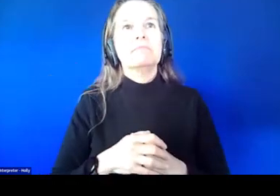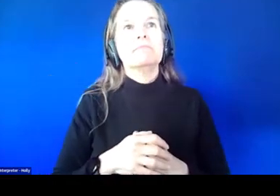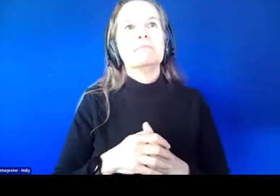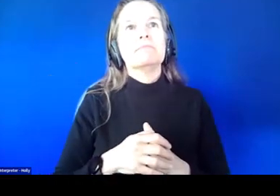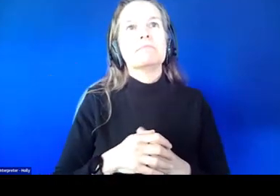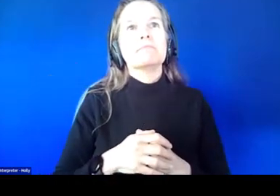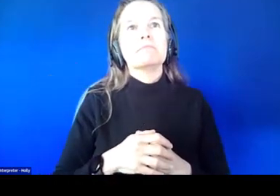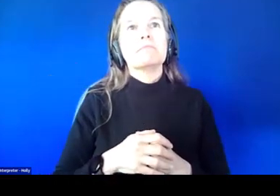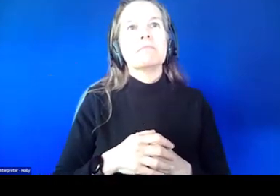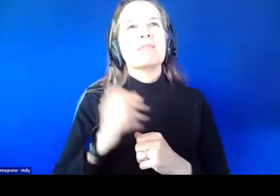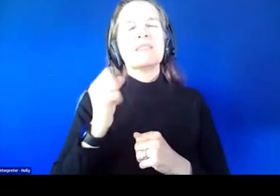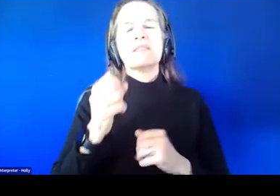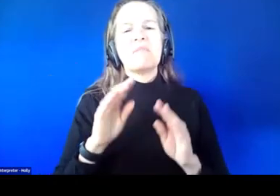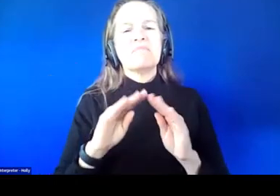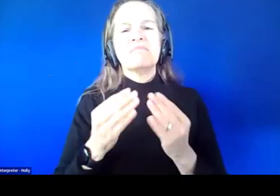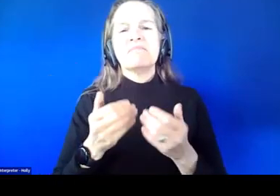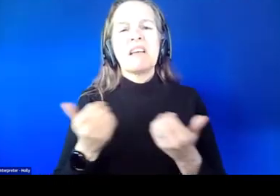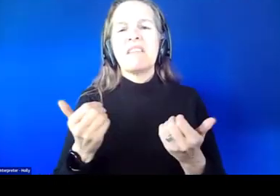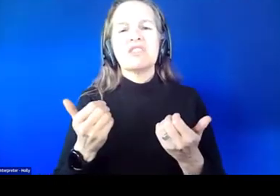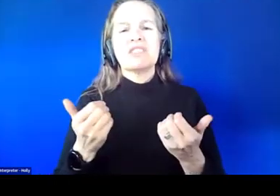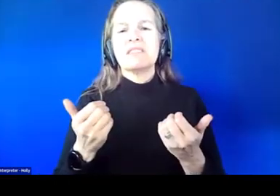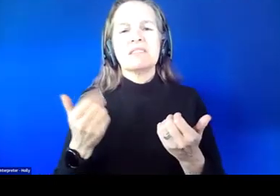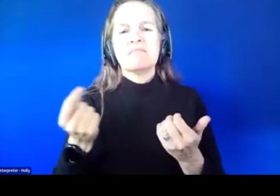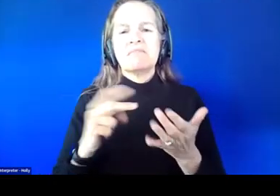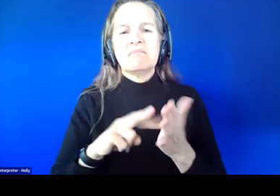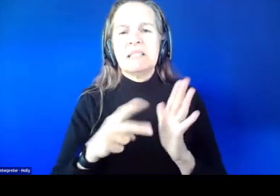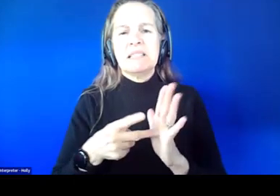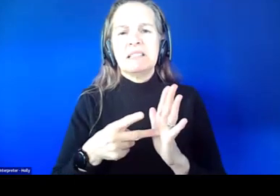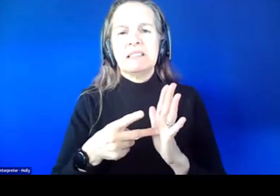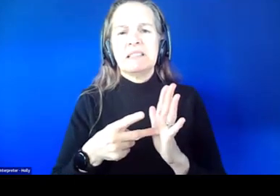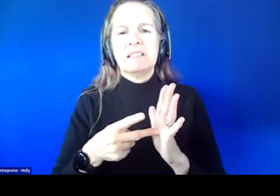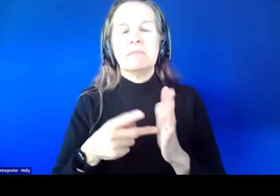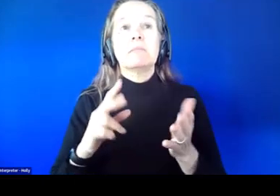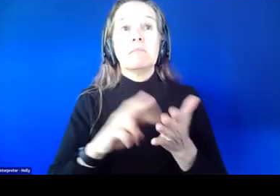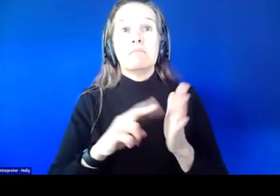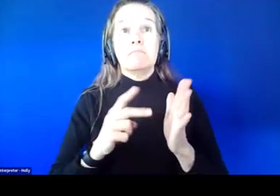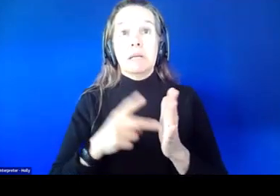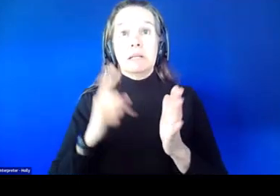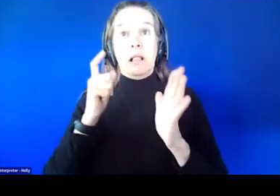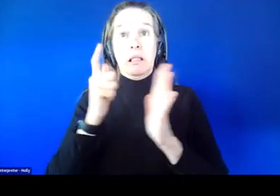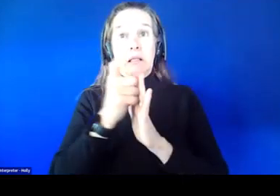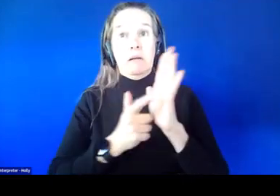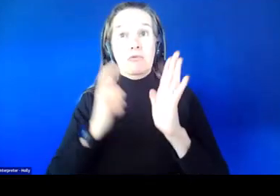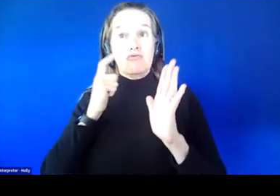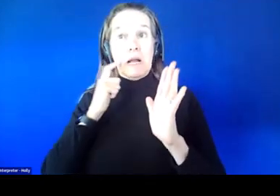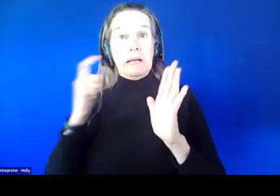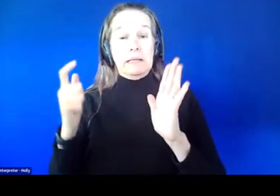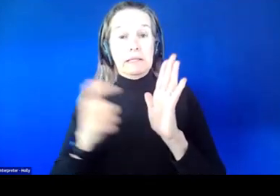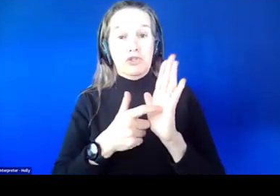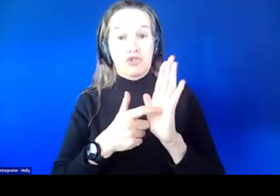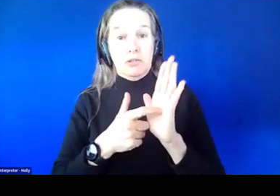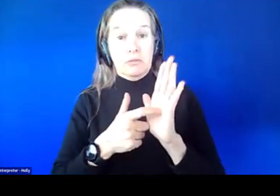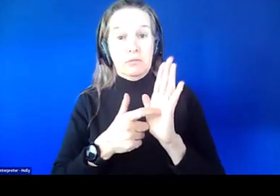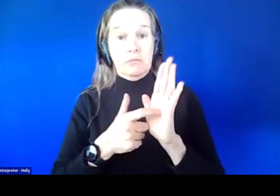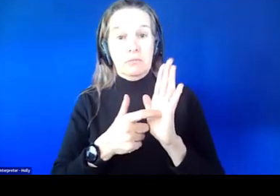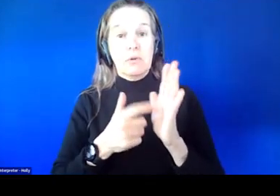So what is tribal sovereignty you know it really refers to the legal recognition of sovereign American